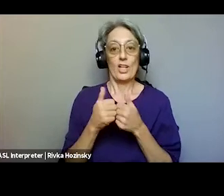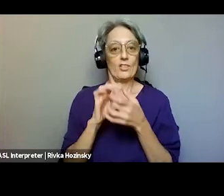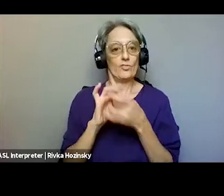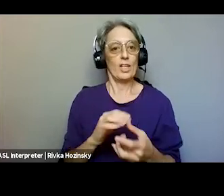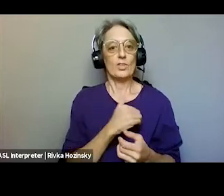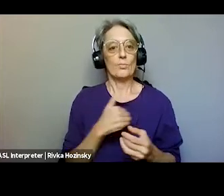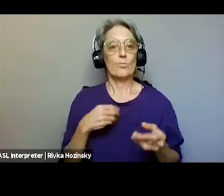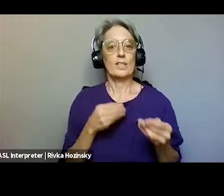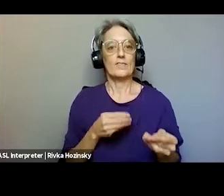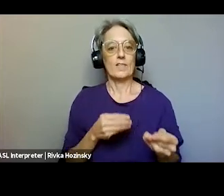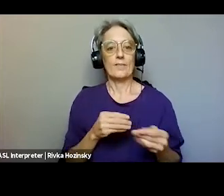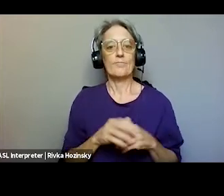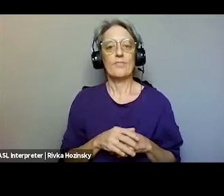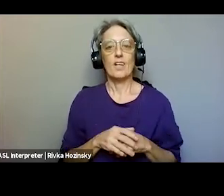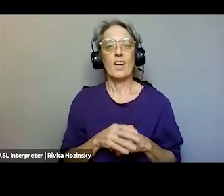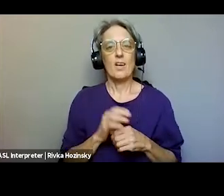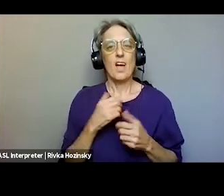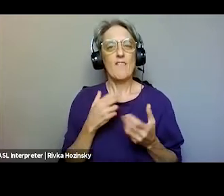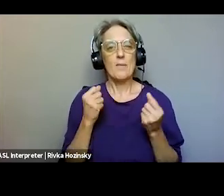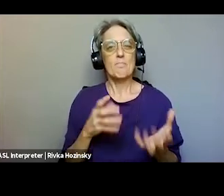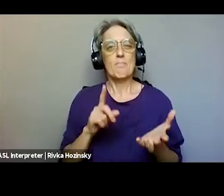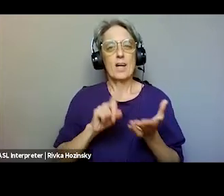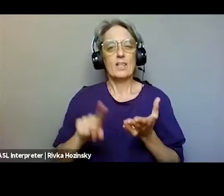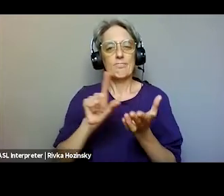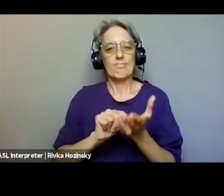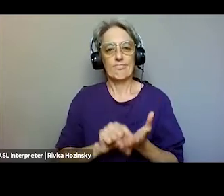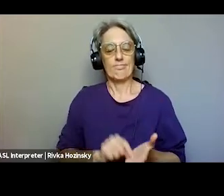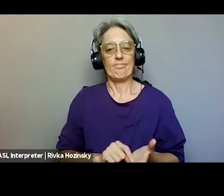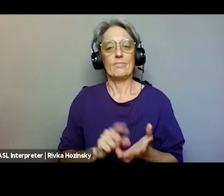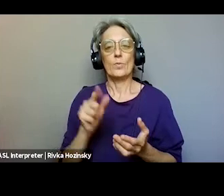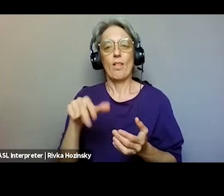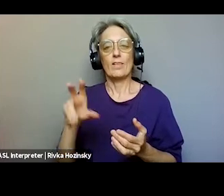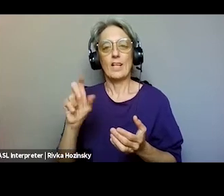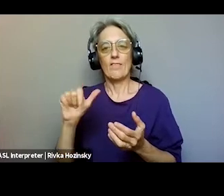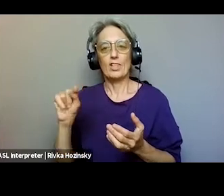lot of really great literature in the qualitative literature from others on this as well and we